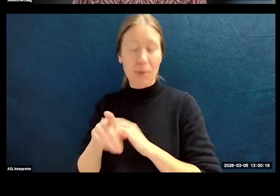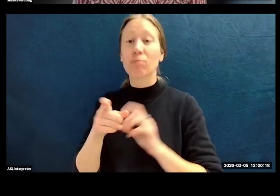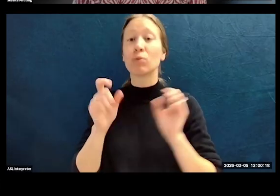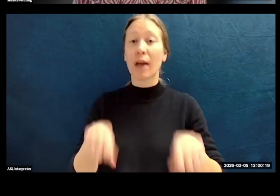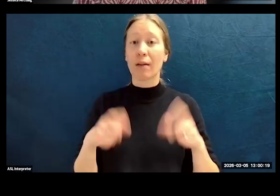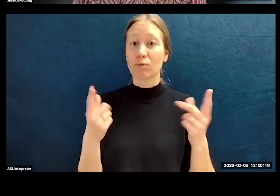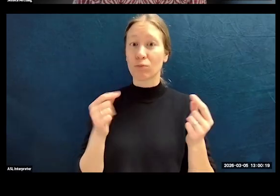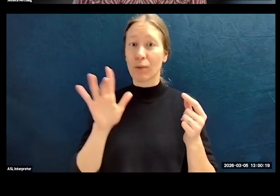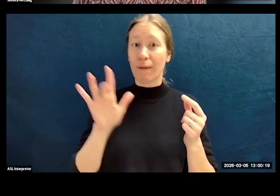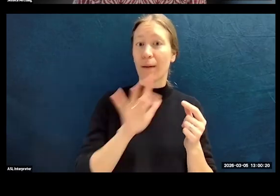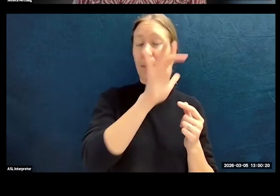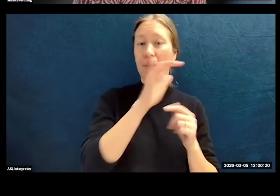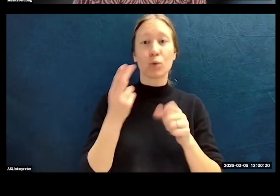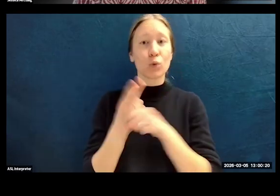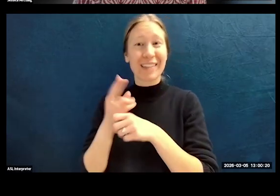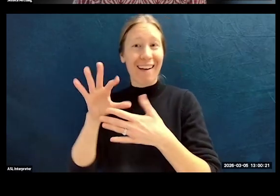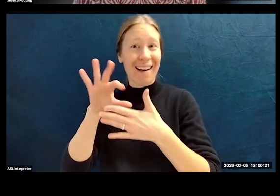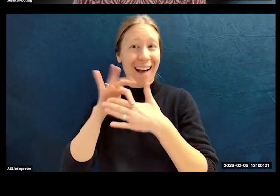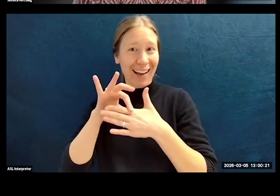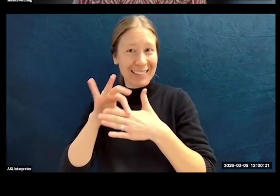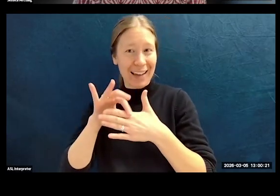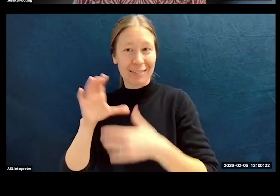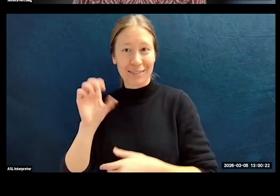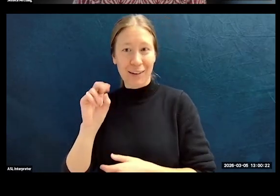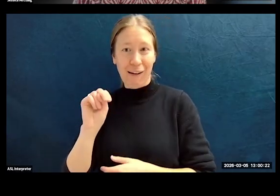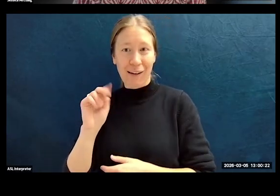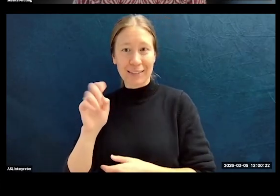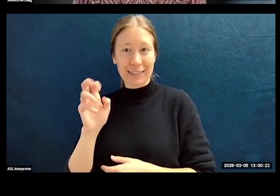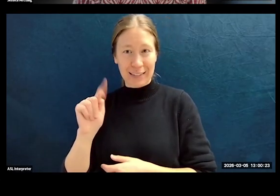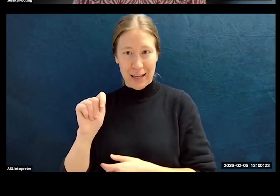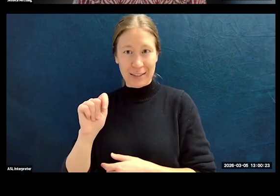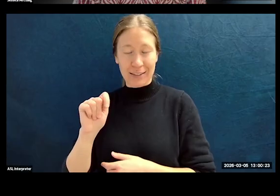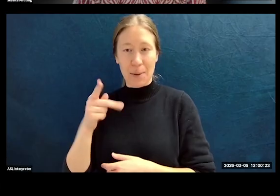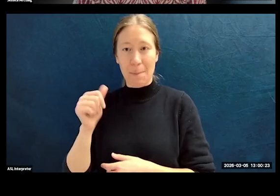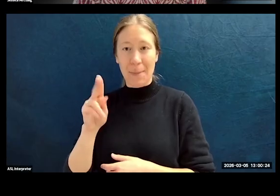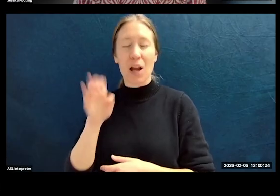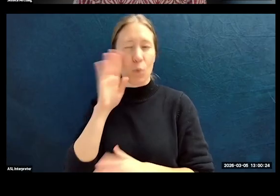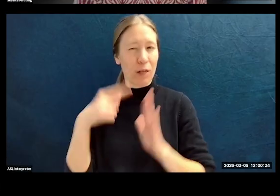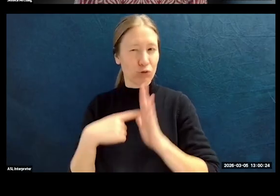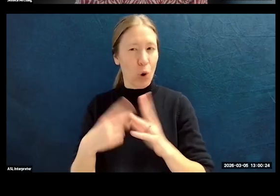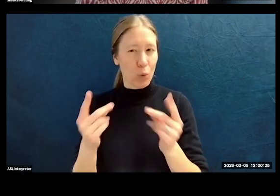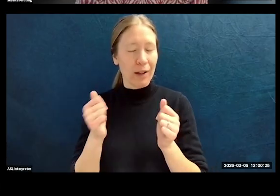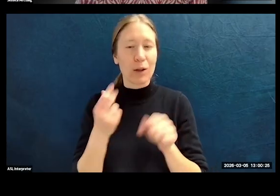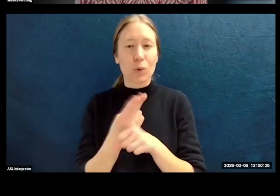through this Content pane. I'll demonstrate this quickly with syllabus content, which is also a heading,